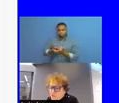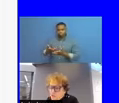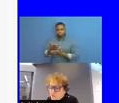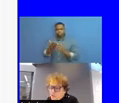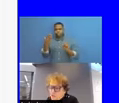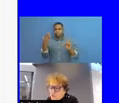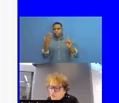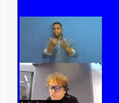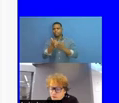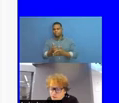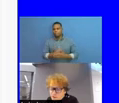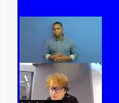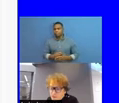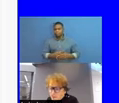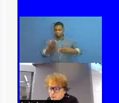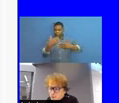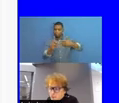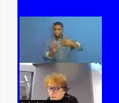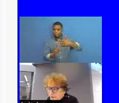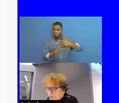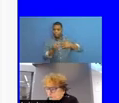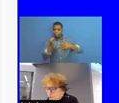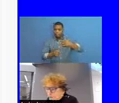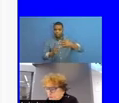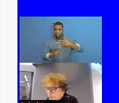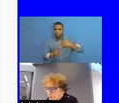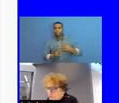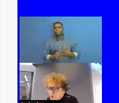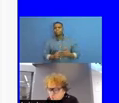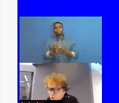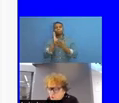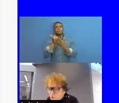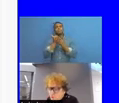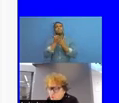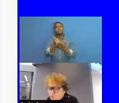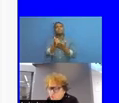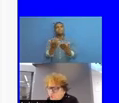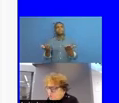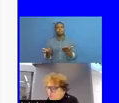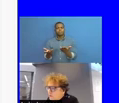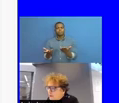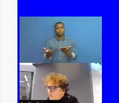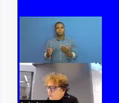and to design a number of activities and also explain how these activities will contribute to the aims